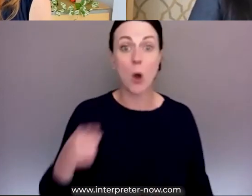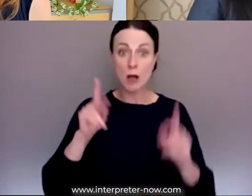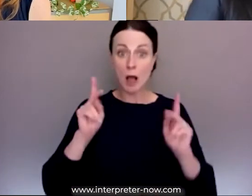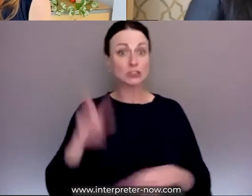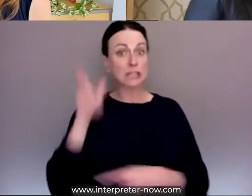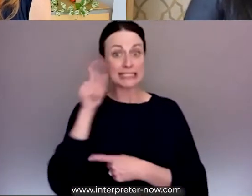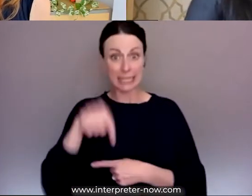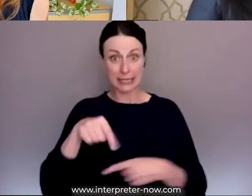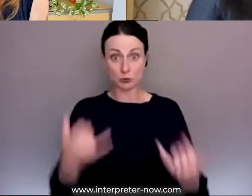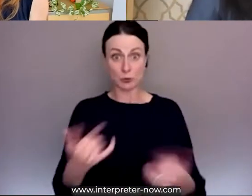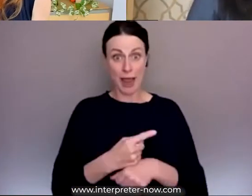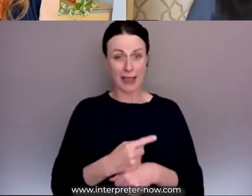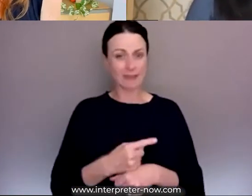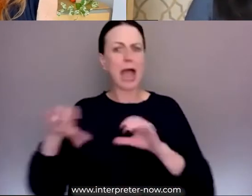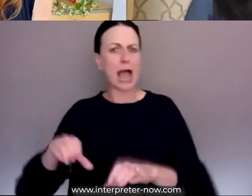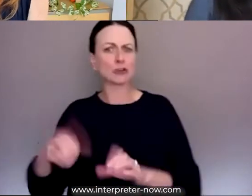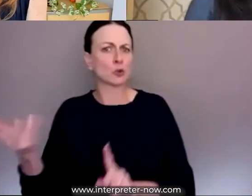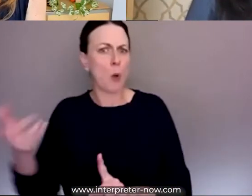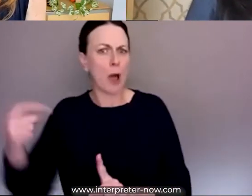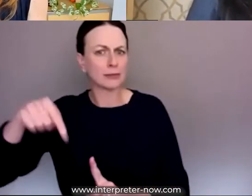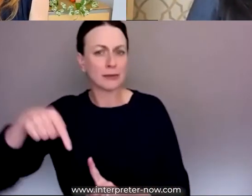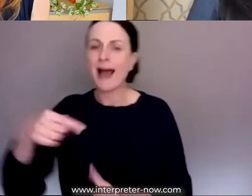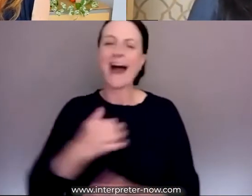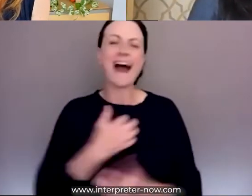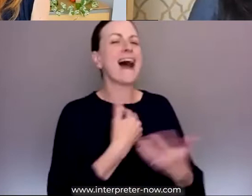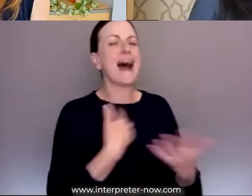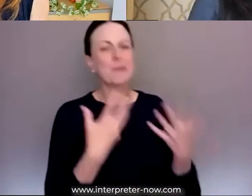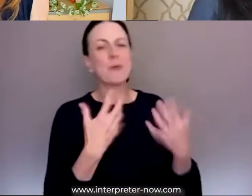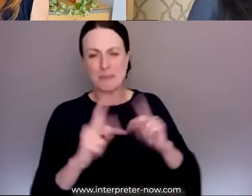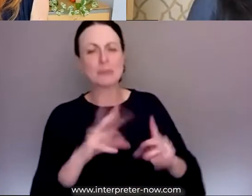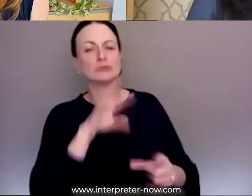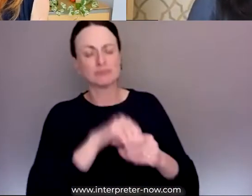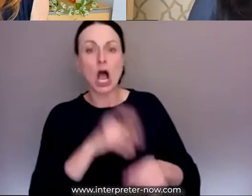I would love for folks who engage in one of those hard political conversations